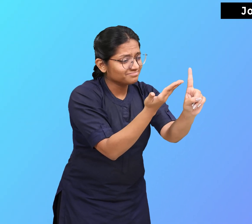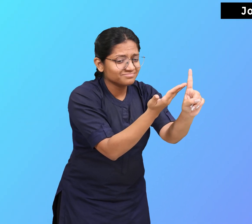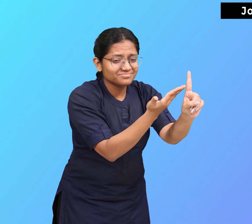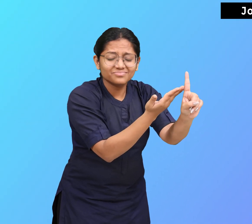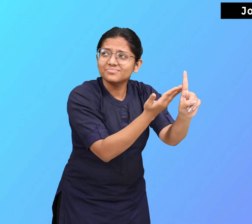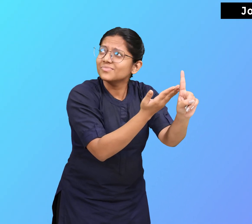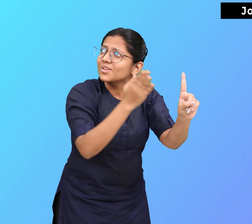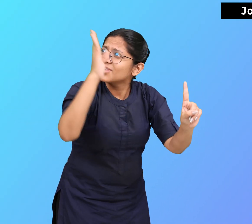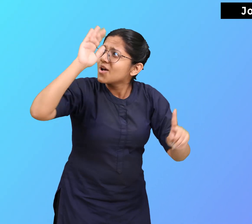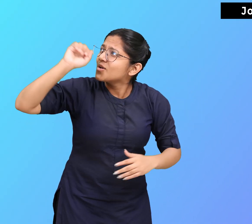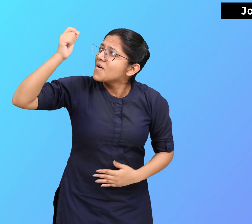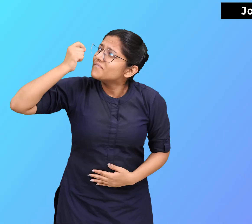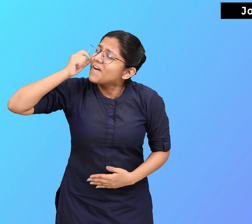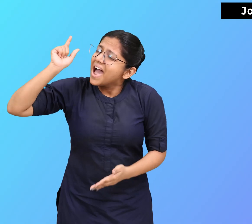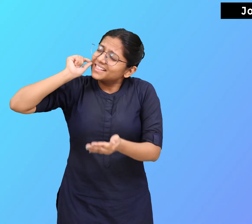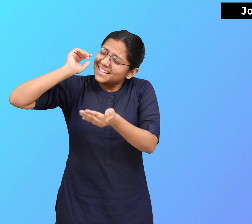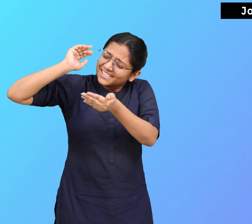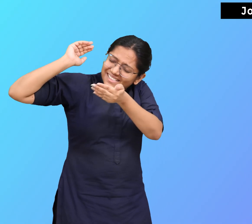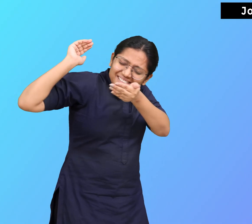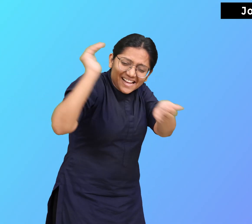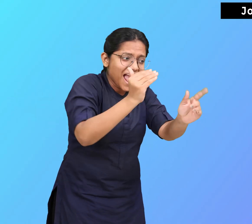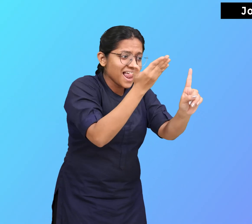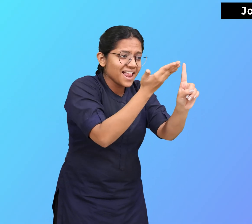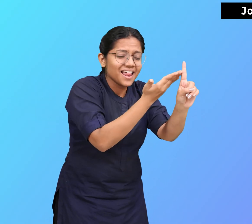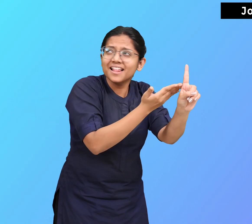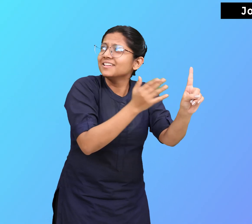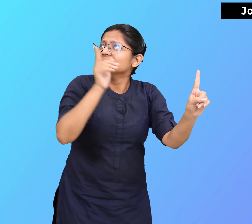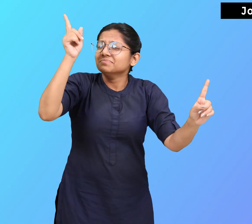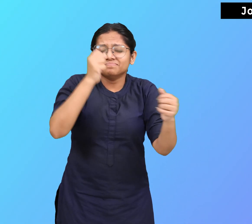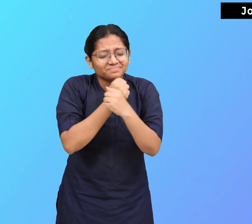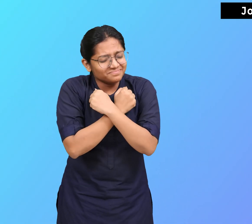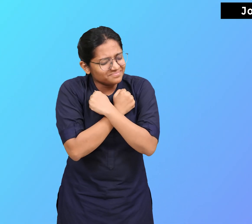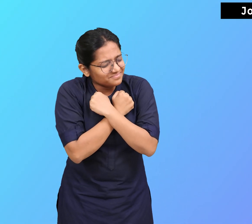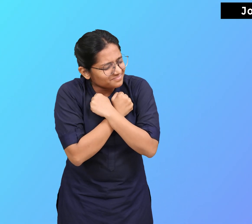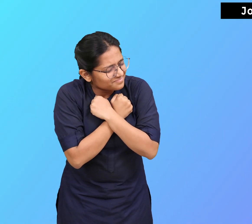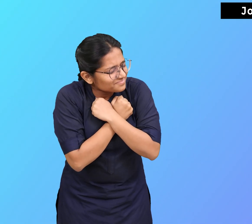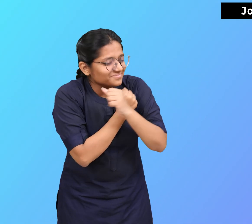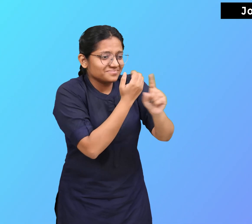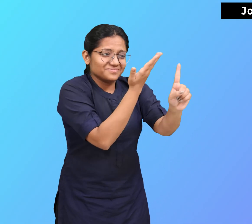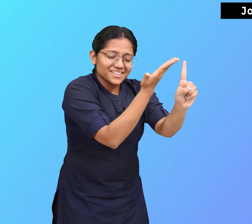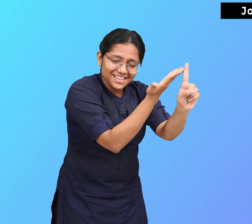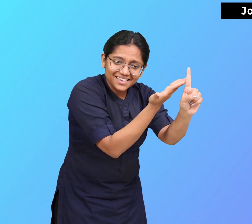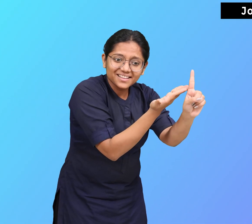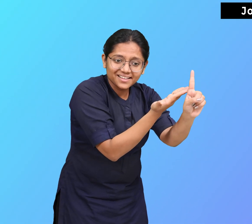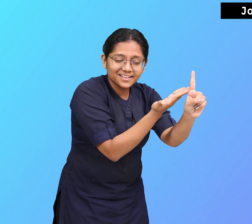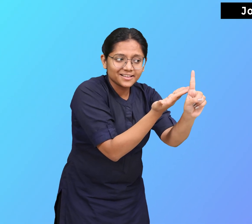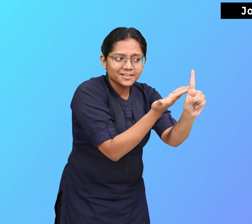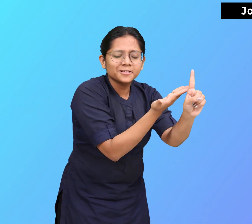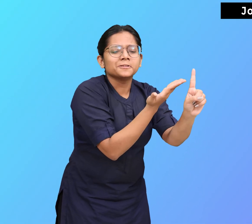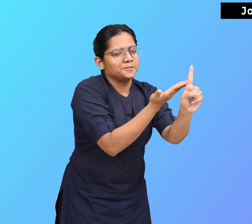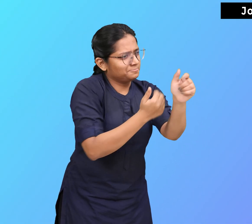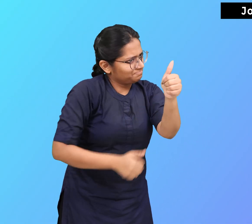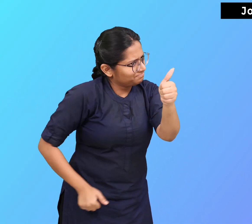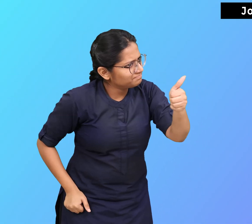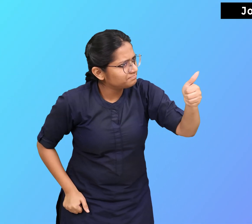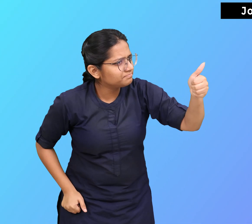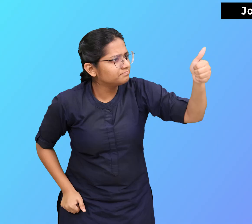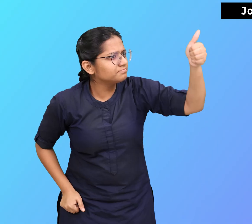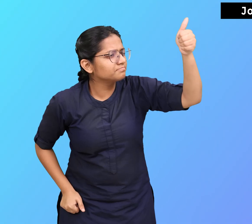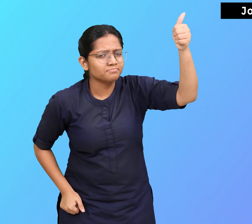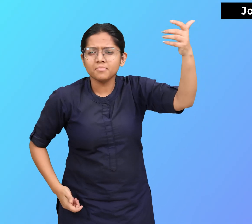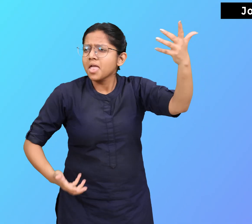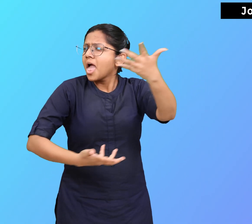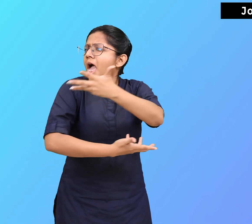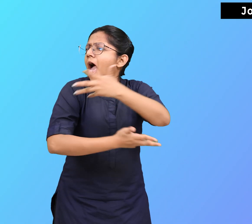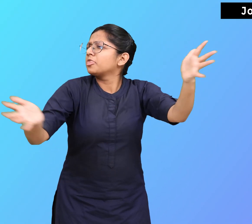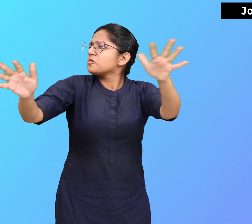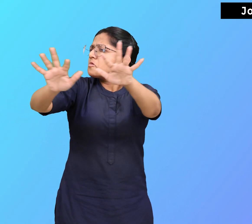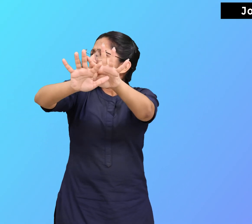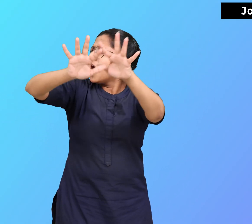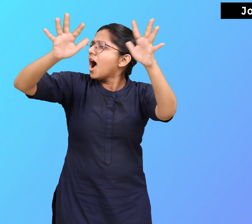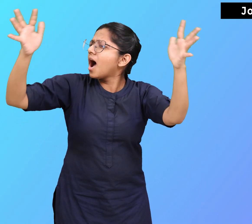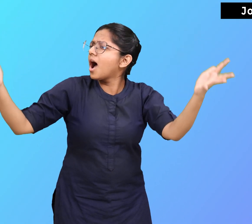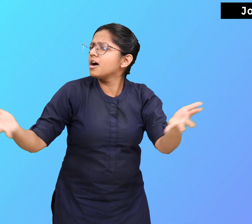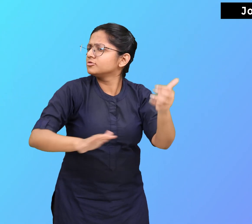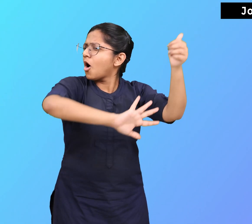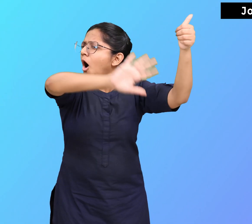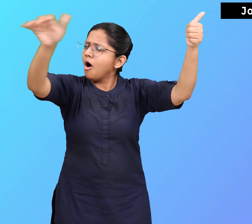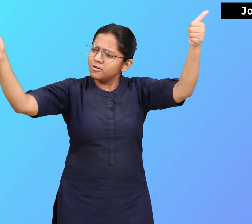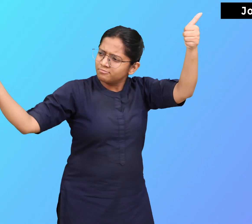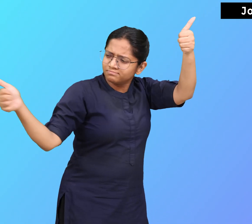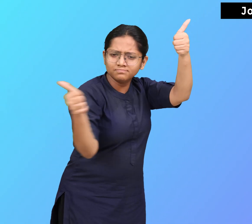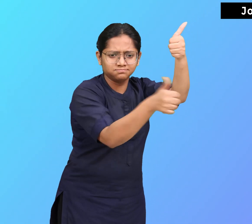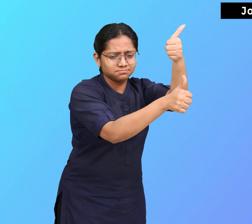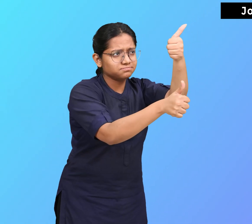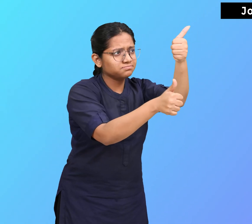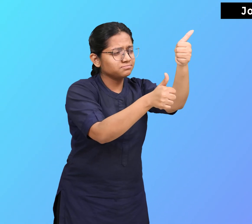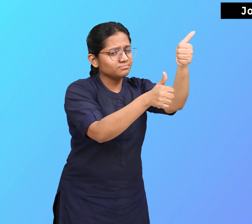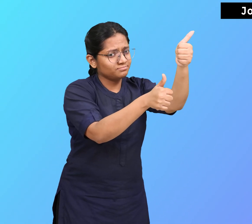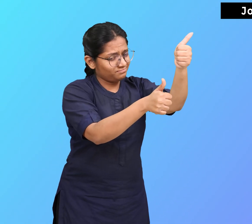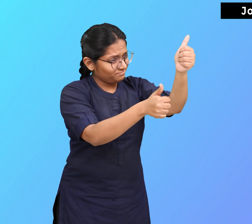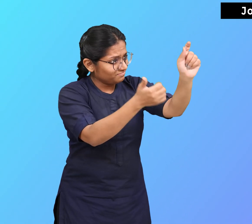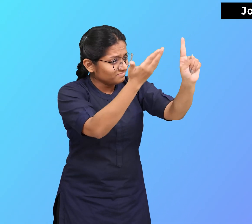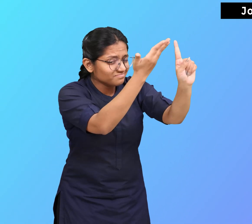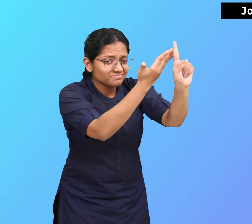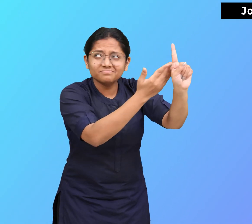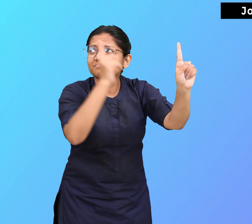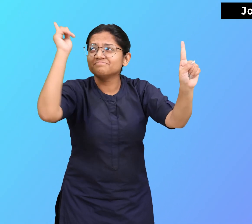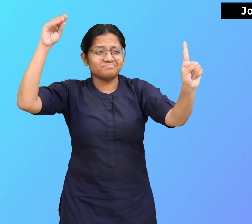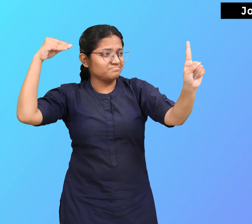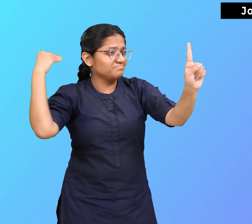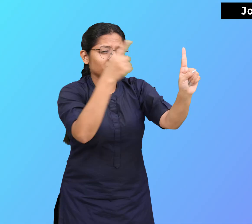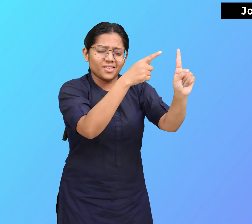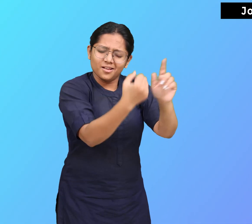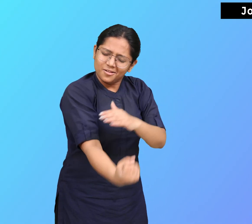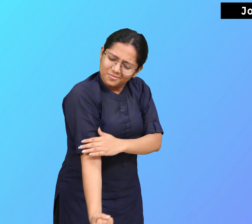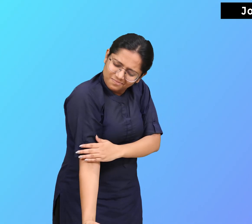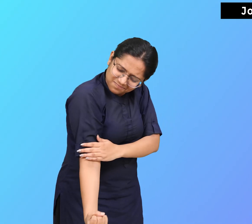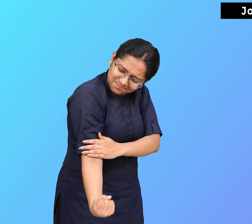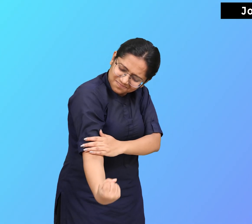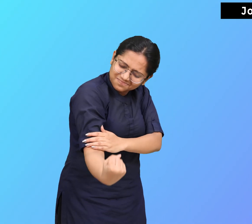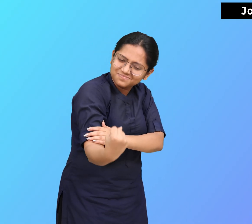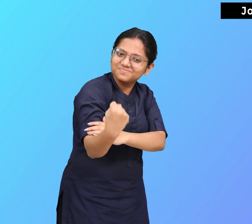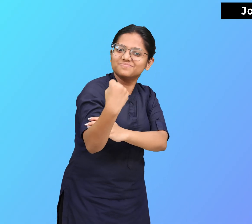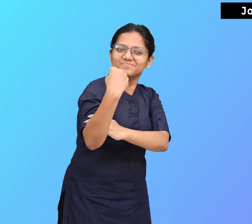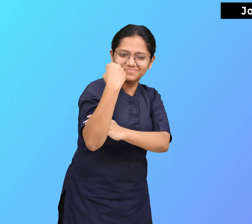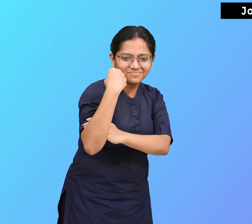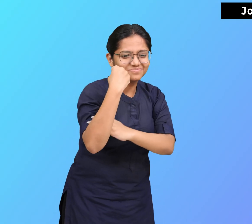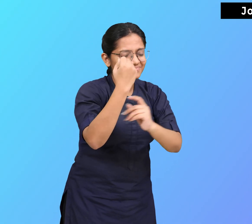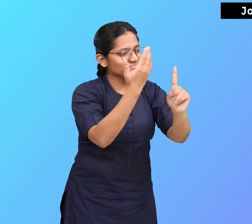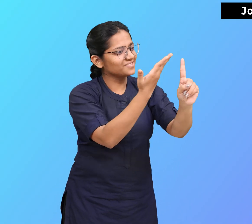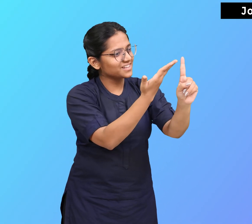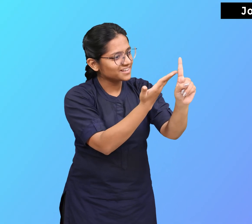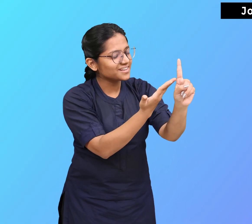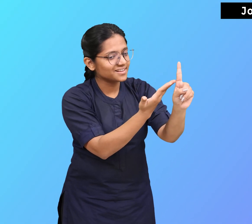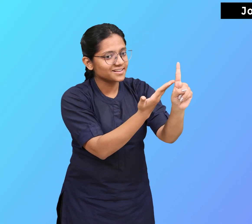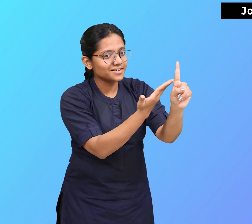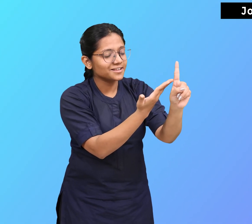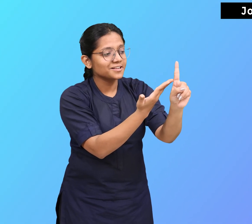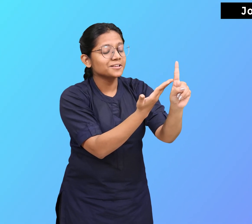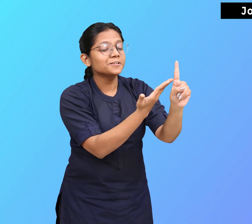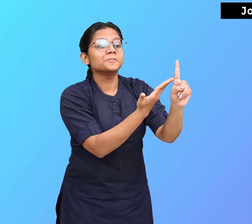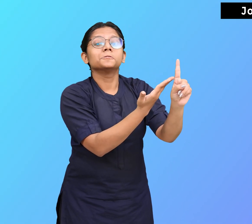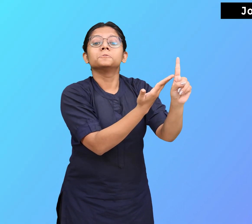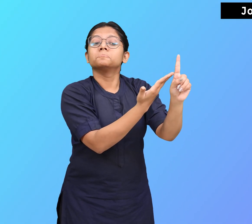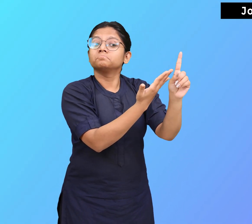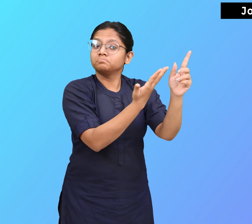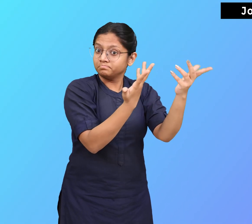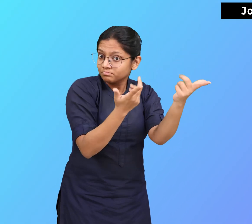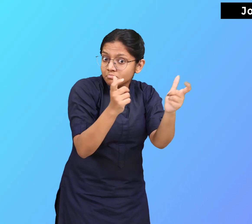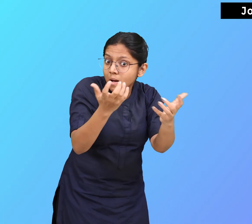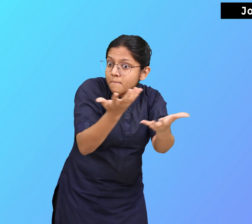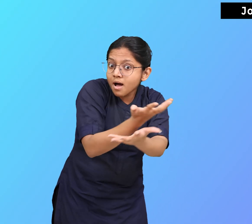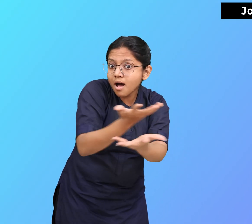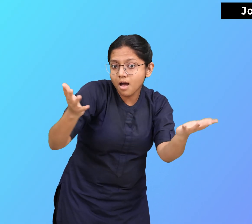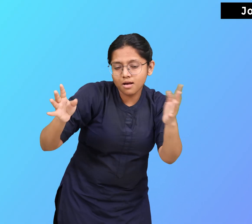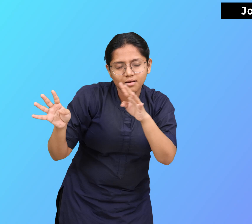The Father loves the Son and has given him power over everything.